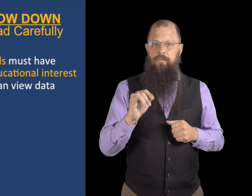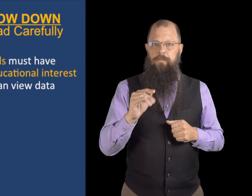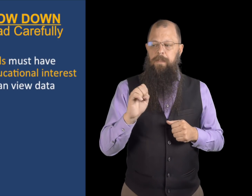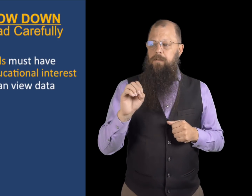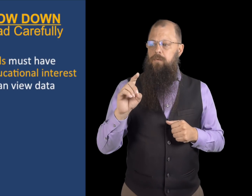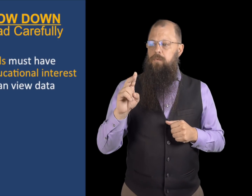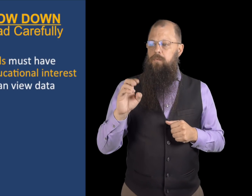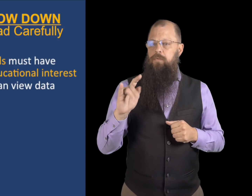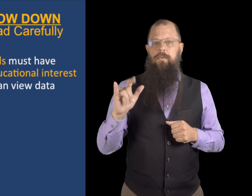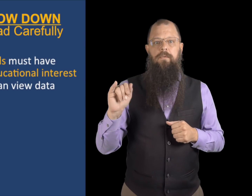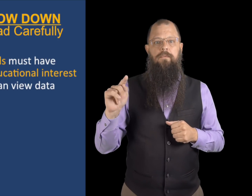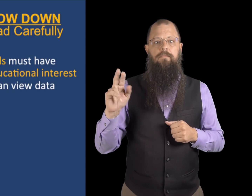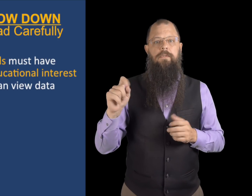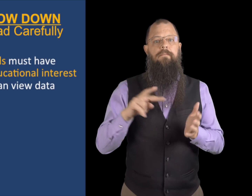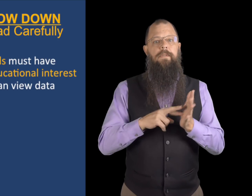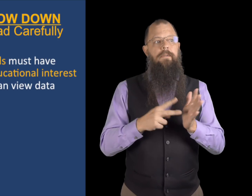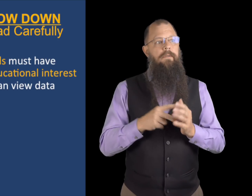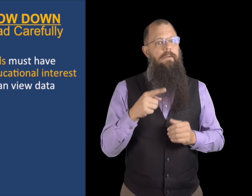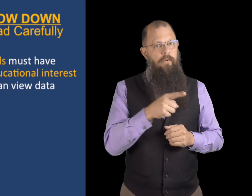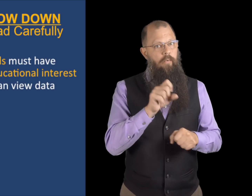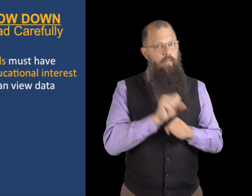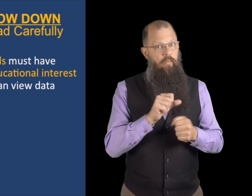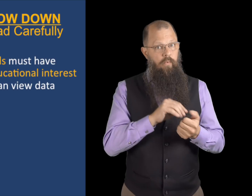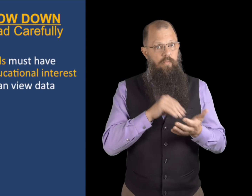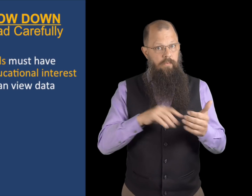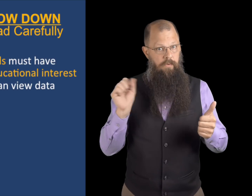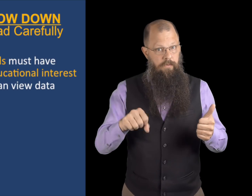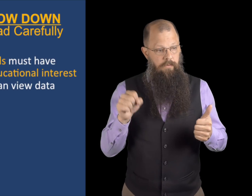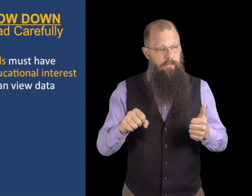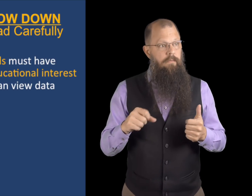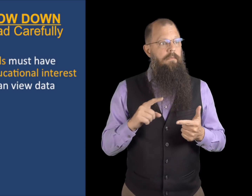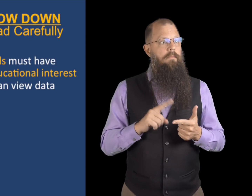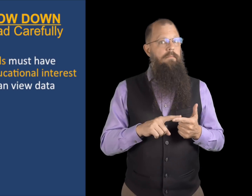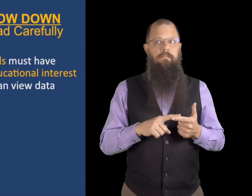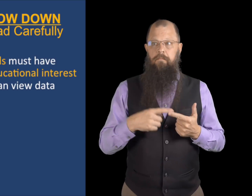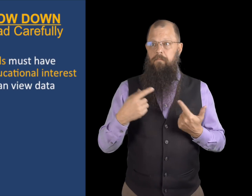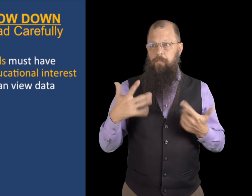means that you need to ensure that they have legitimate educational interests